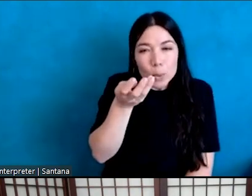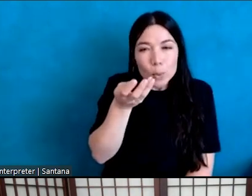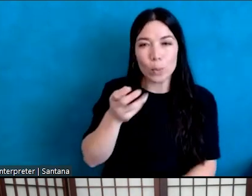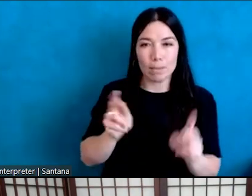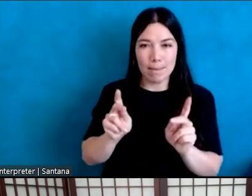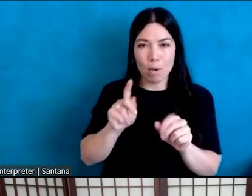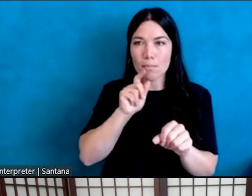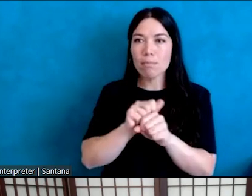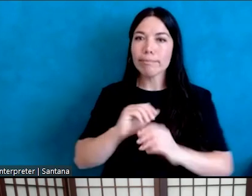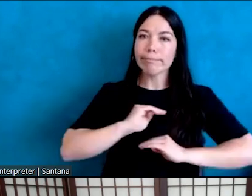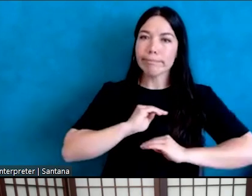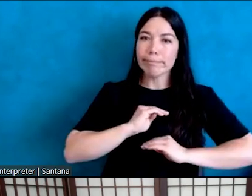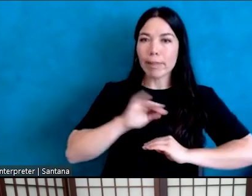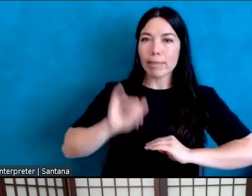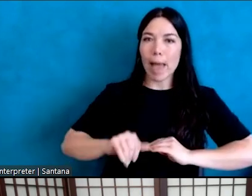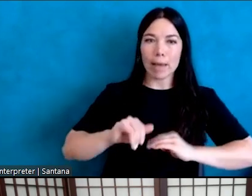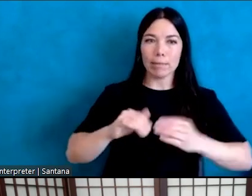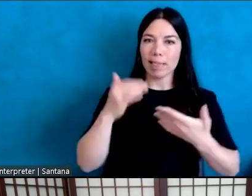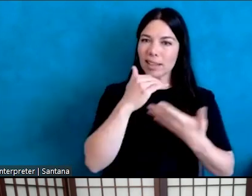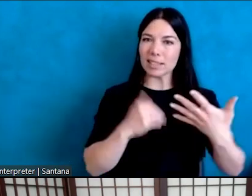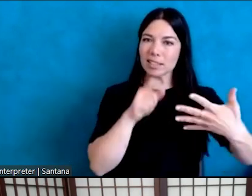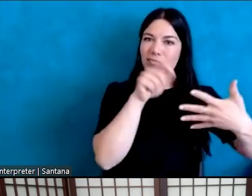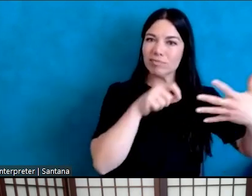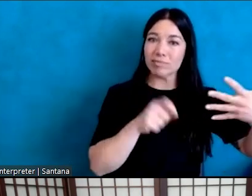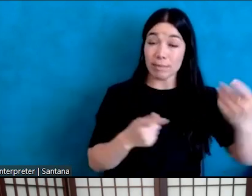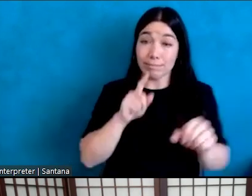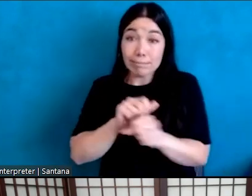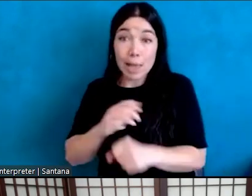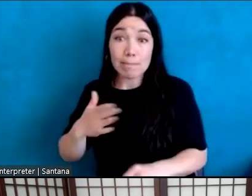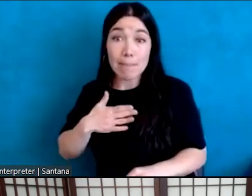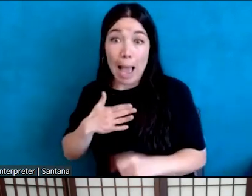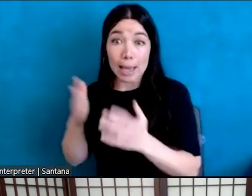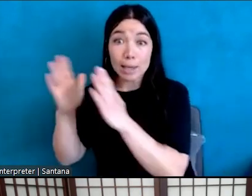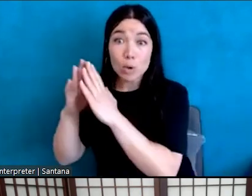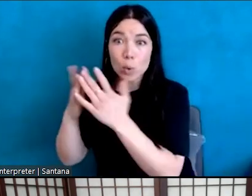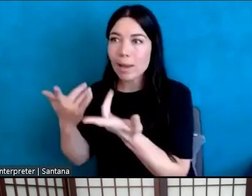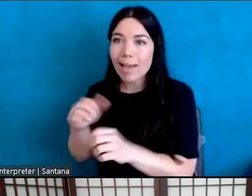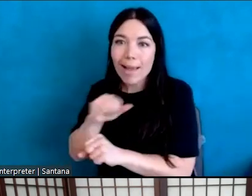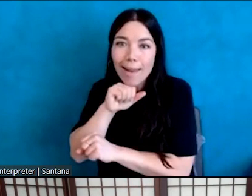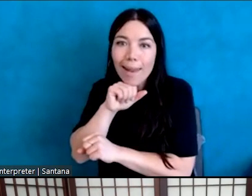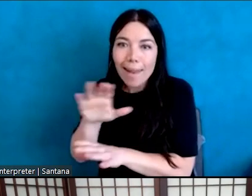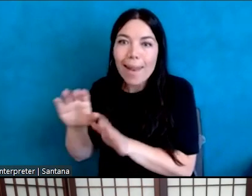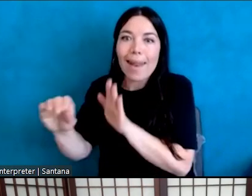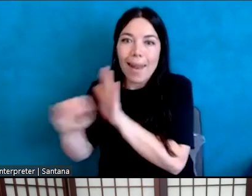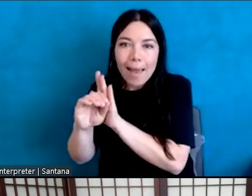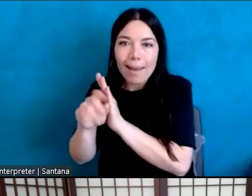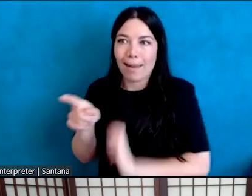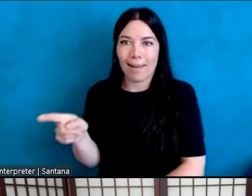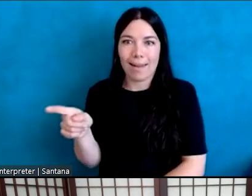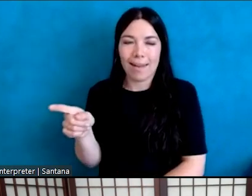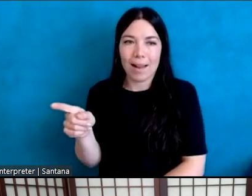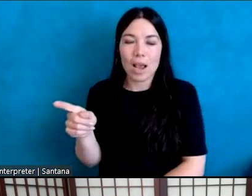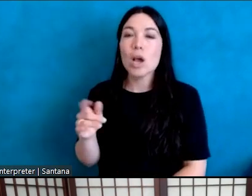In fact, in my community there aren't any at all. If we use that prototype as an arbiter of authenticity.